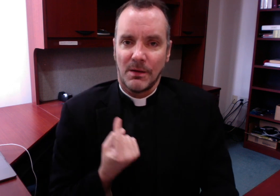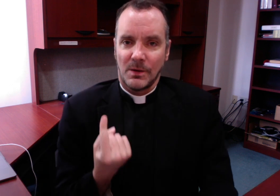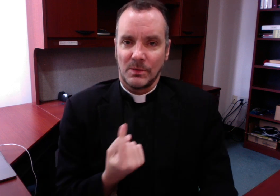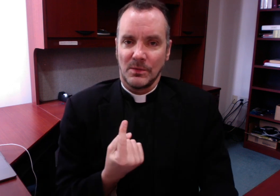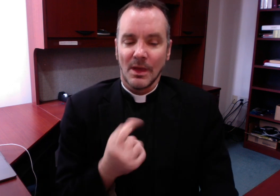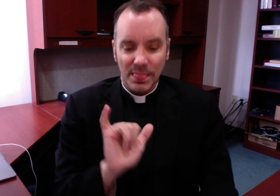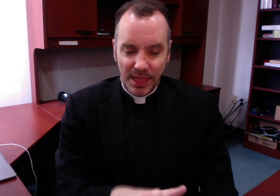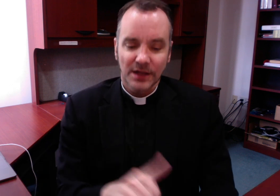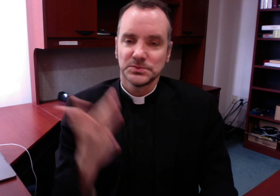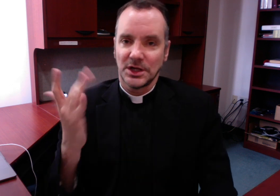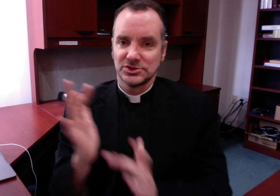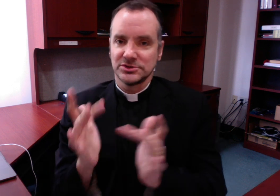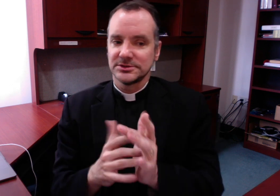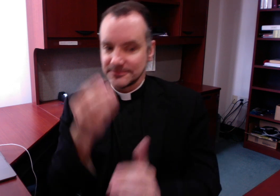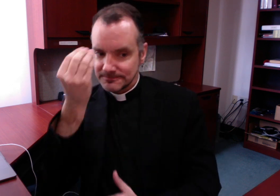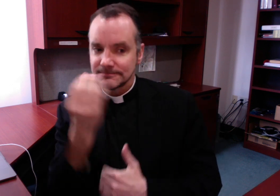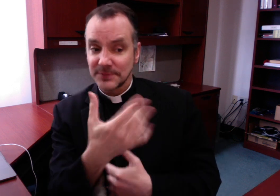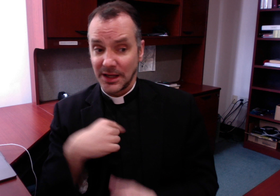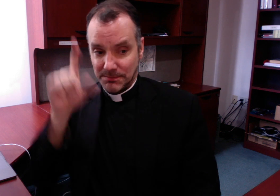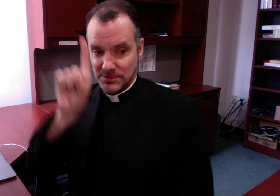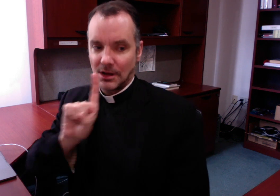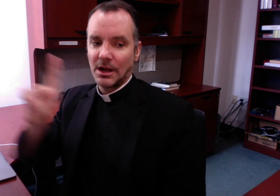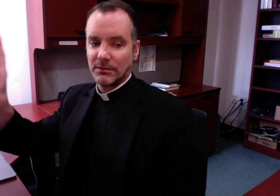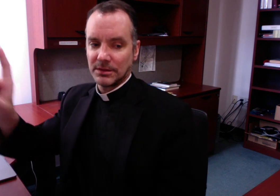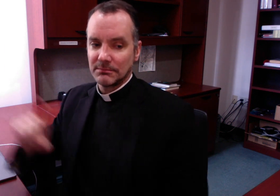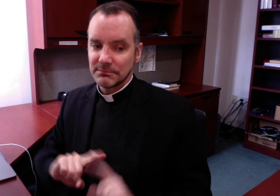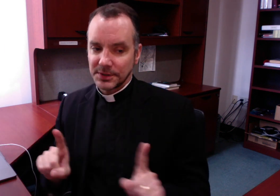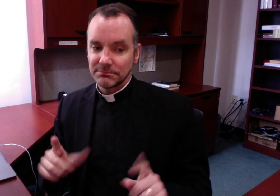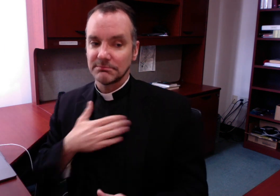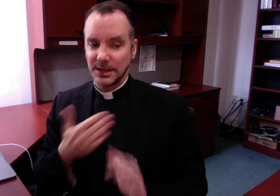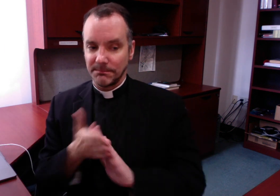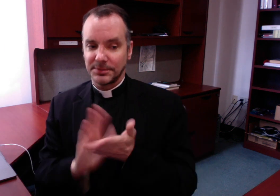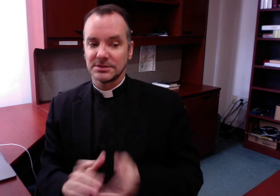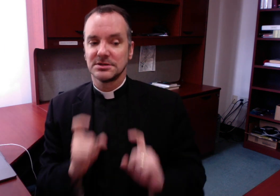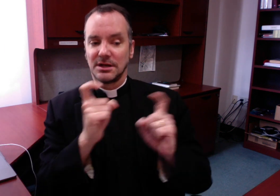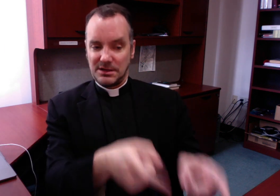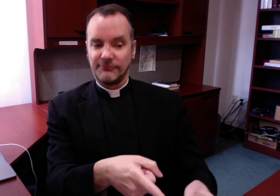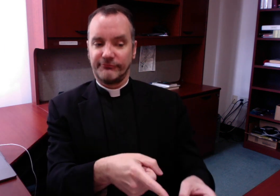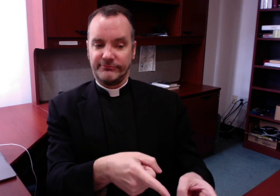alone. That's why Jesus said that he is going away, but he would leave his peace